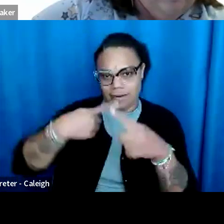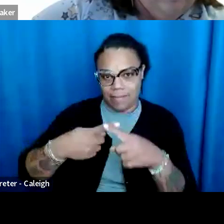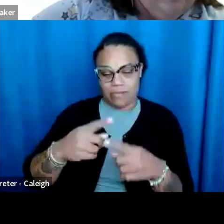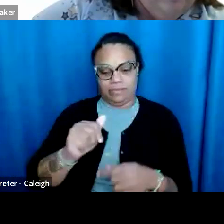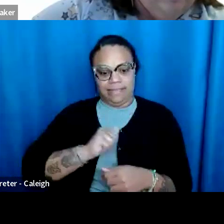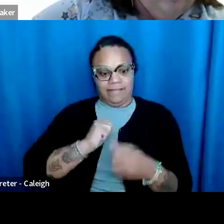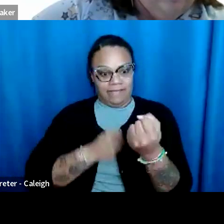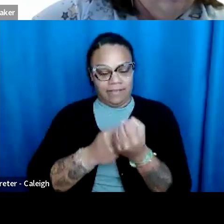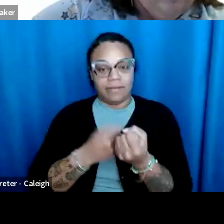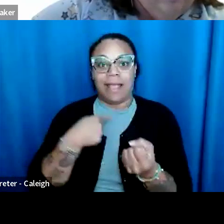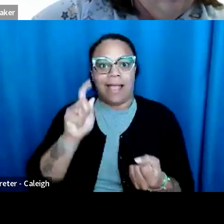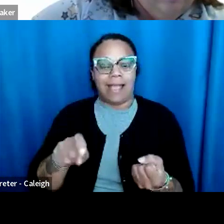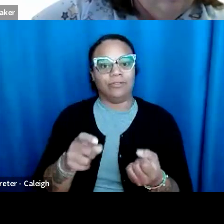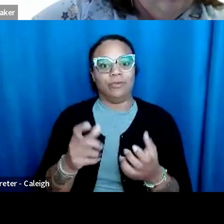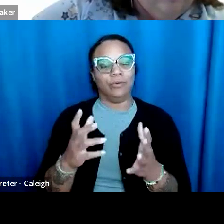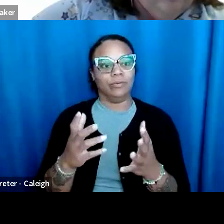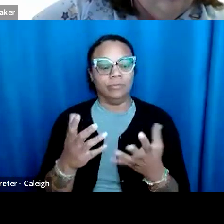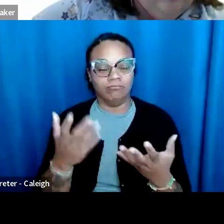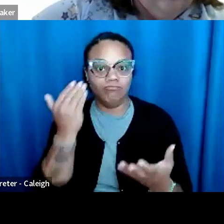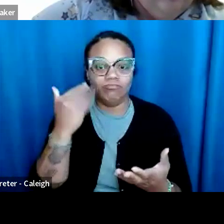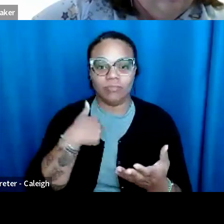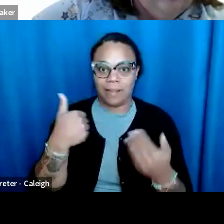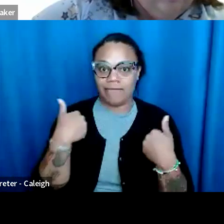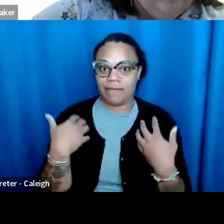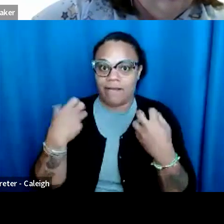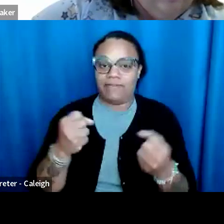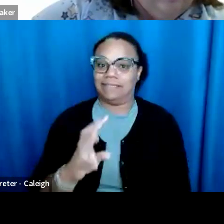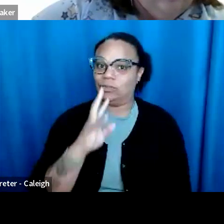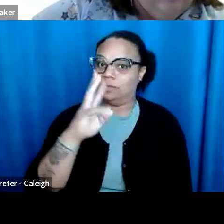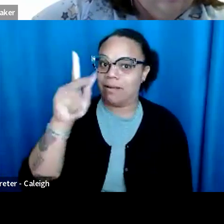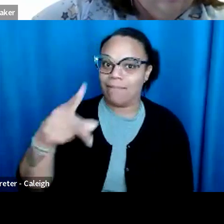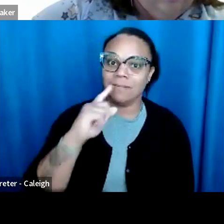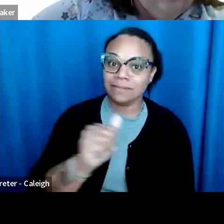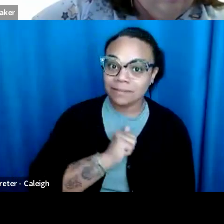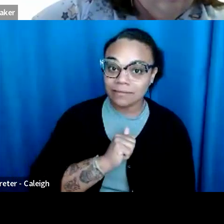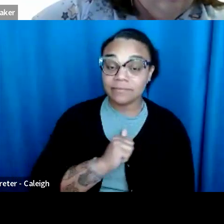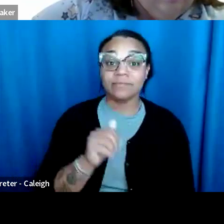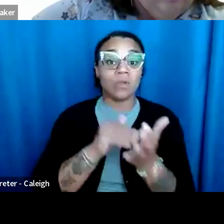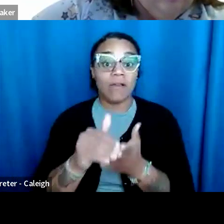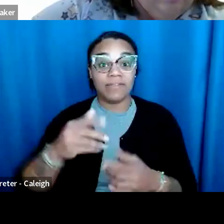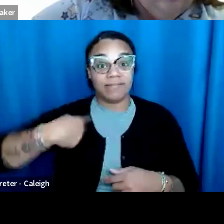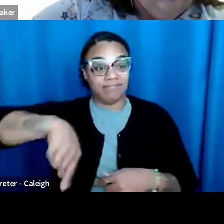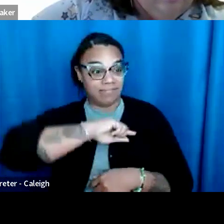to be able to use, to speak up for myself. Because I think a lot of times as people with disabilities we're often shot down,